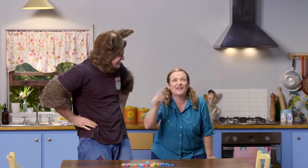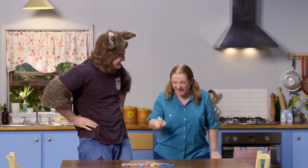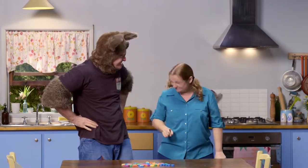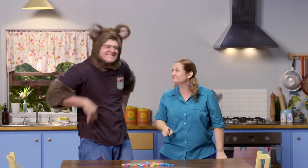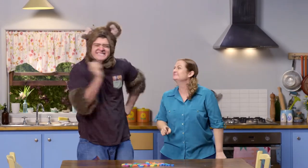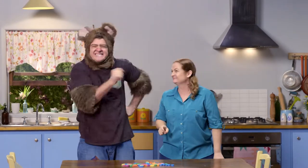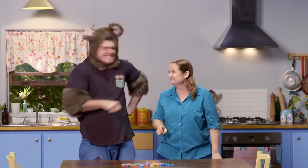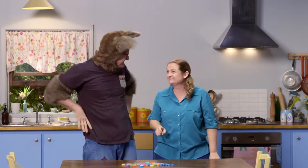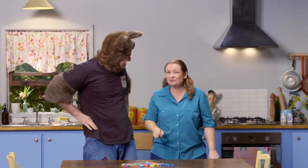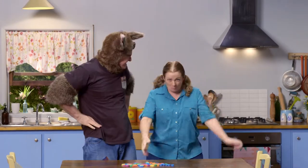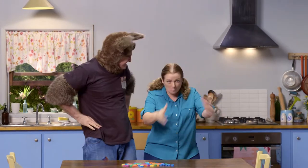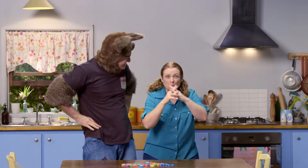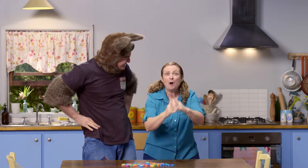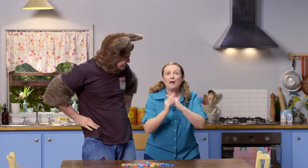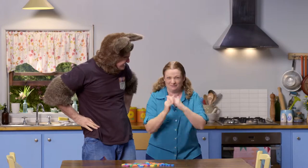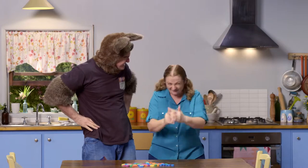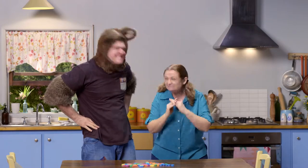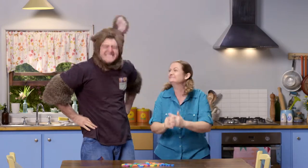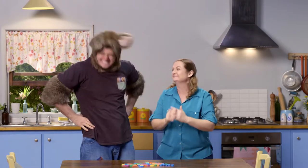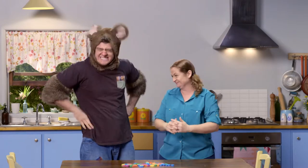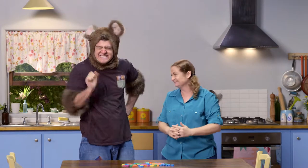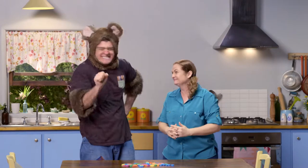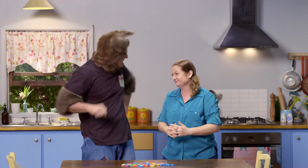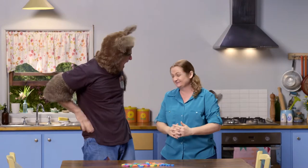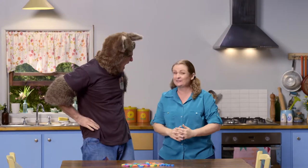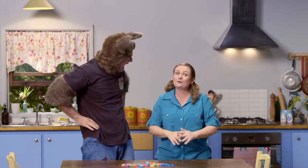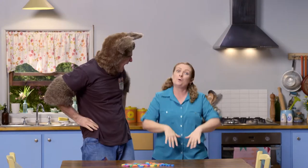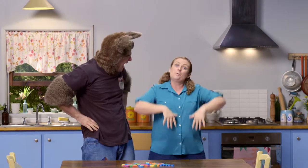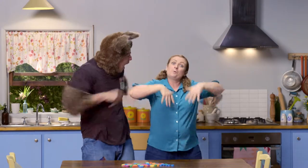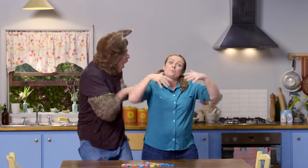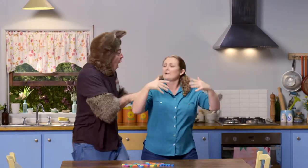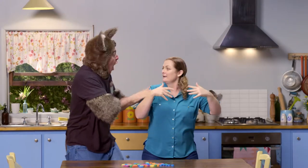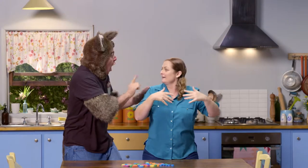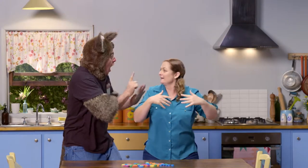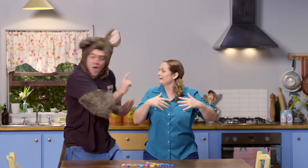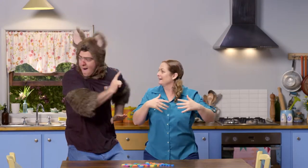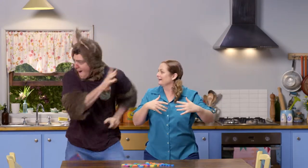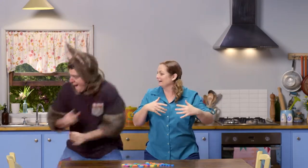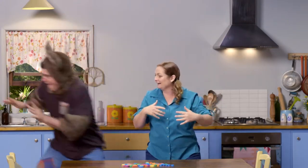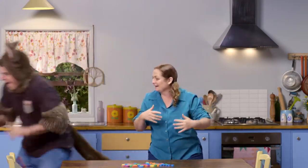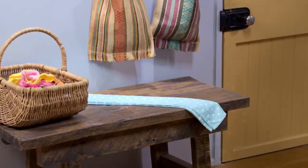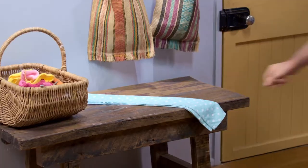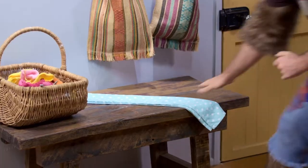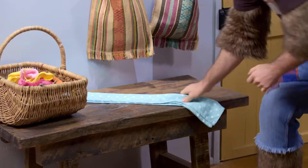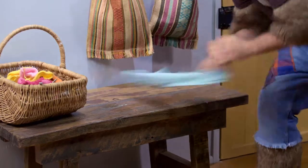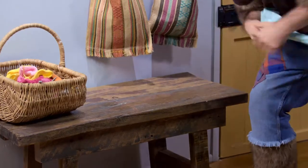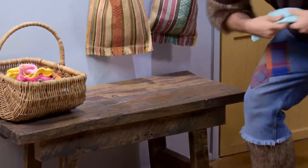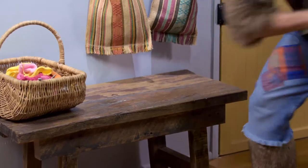It's so much fun and it's definitely worthwhile. Yeah. Oh, hang on, Sally! Ooh.